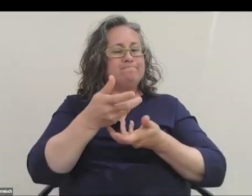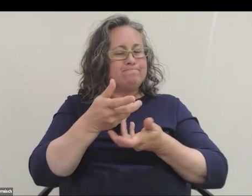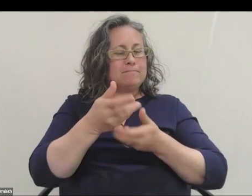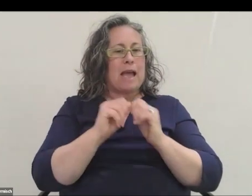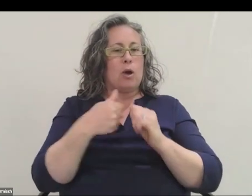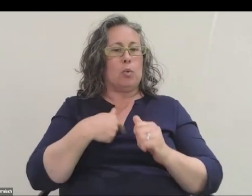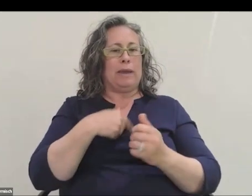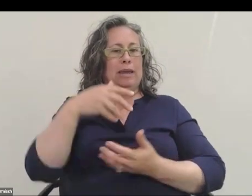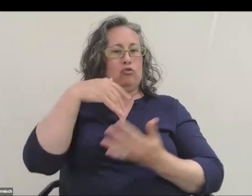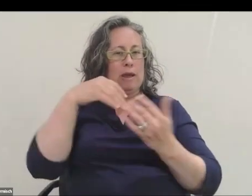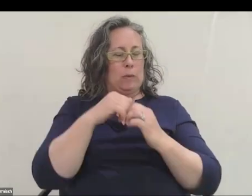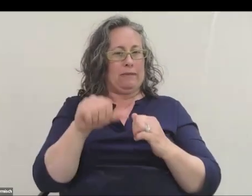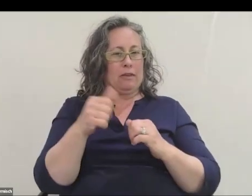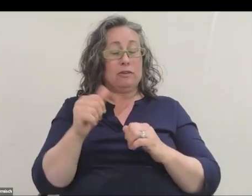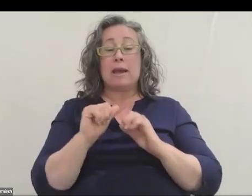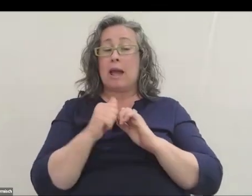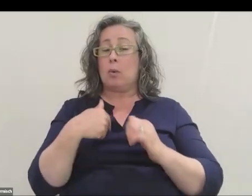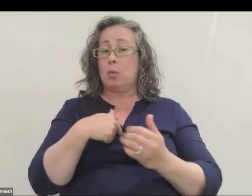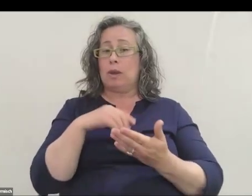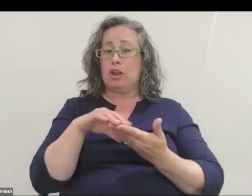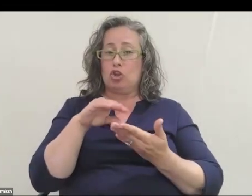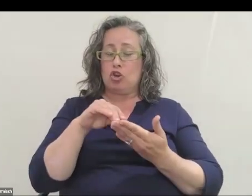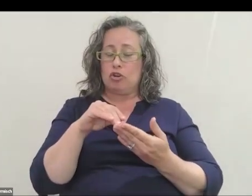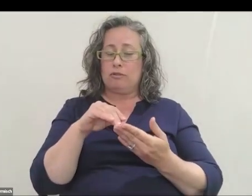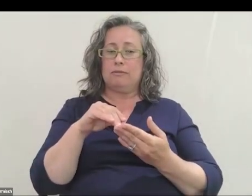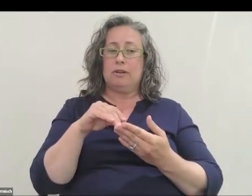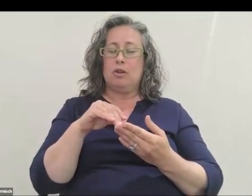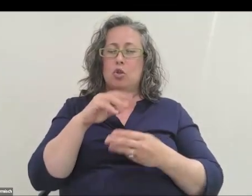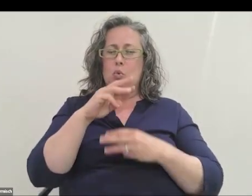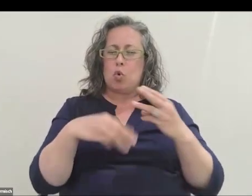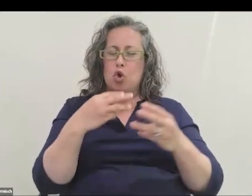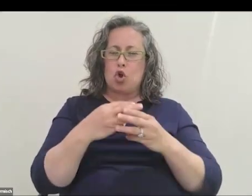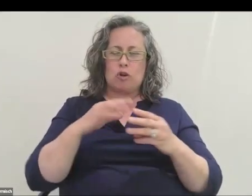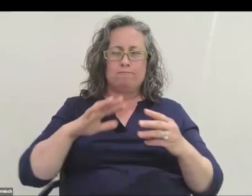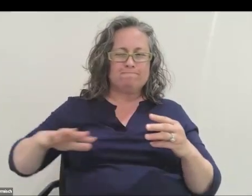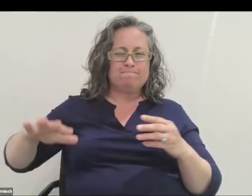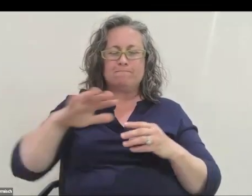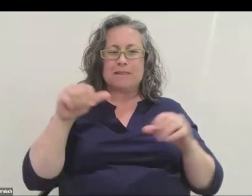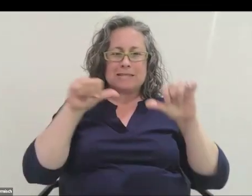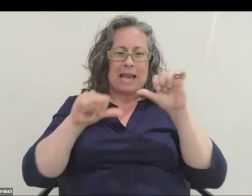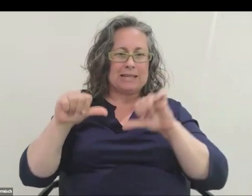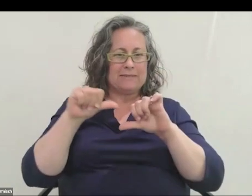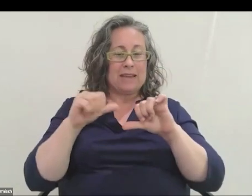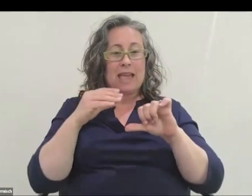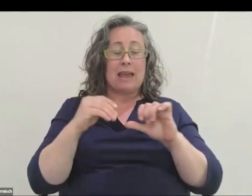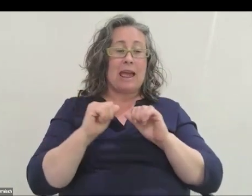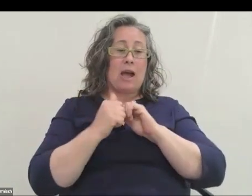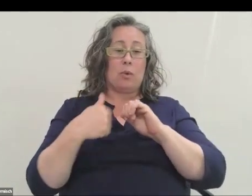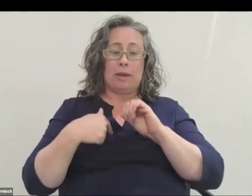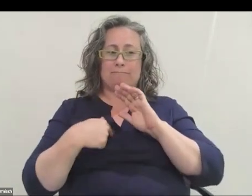how we interact with others, how we learn about the world scientifically, and how we express ourselves